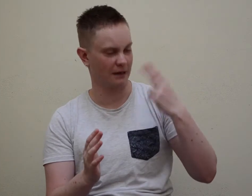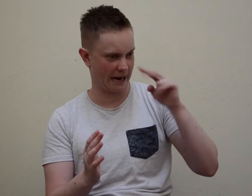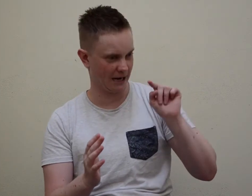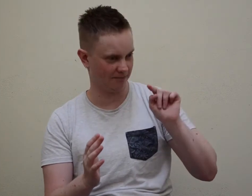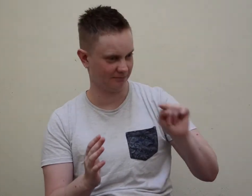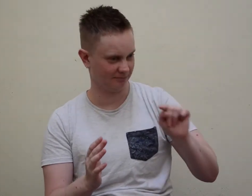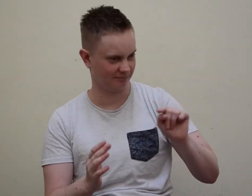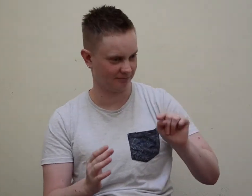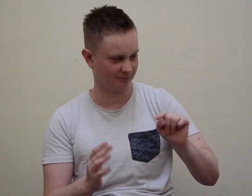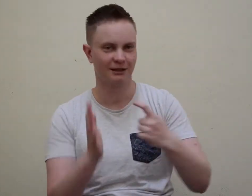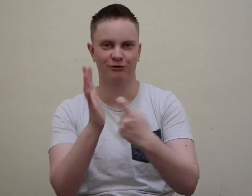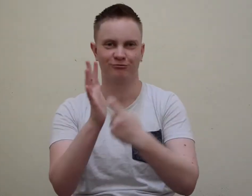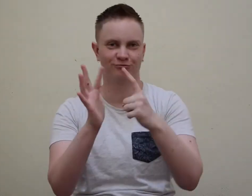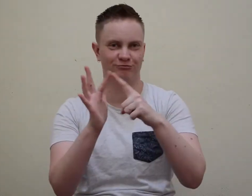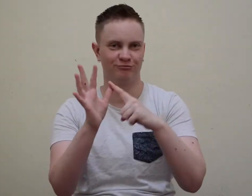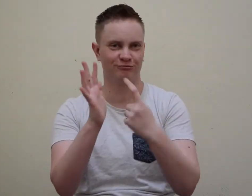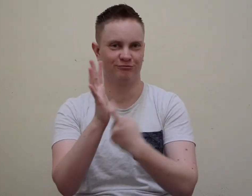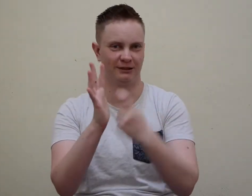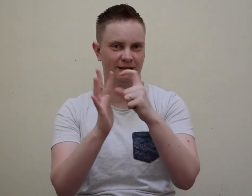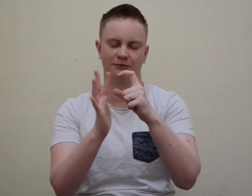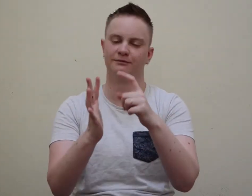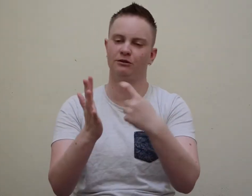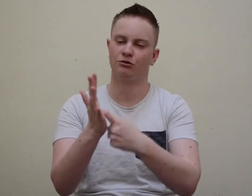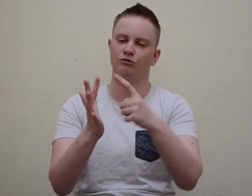the name of the testosterone. It's Reandron.